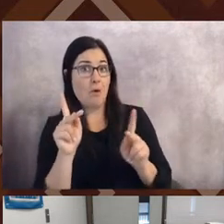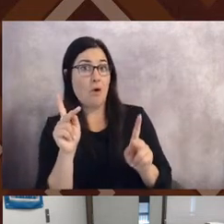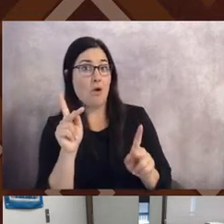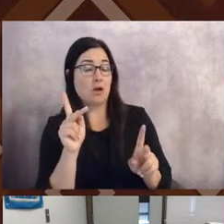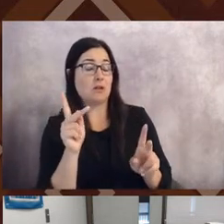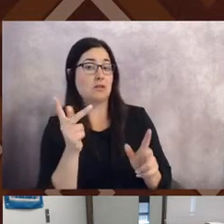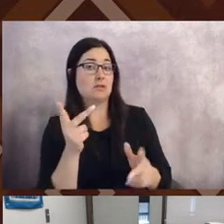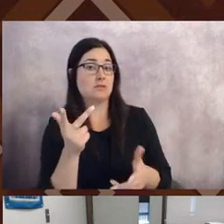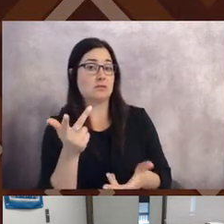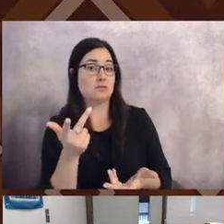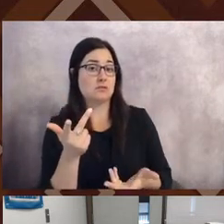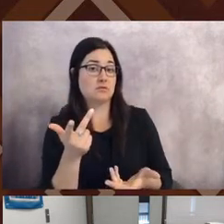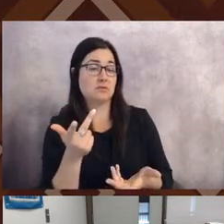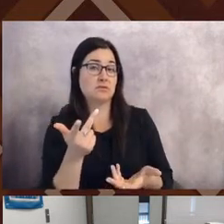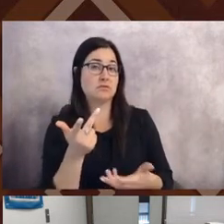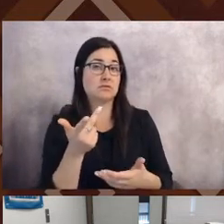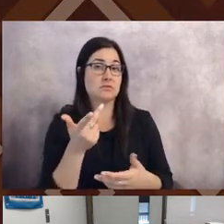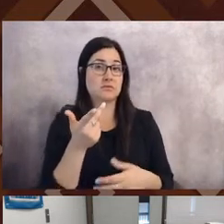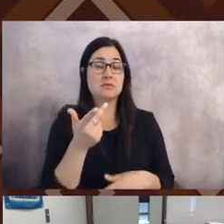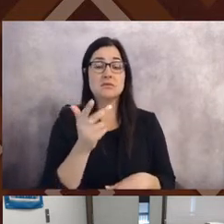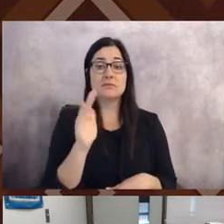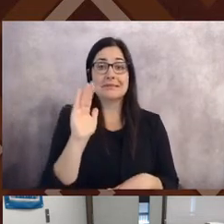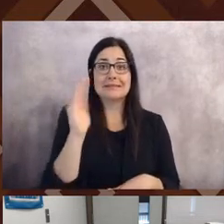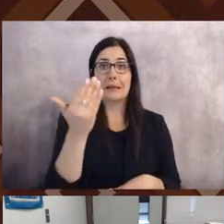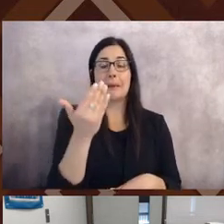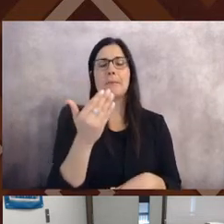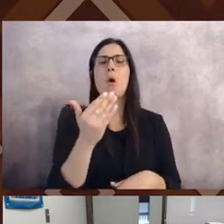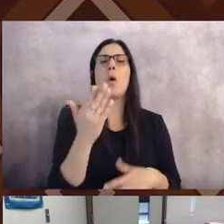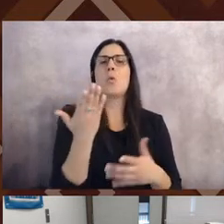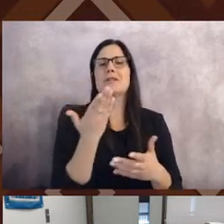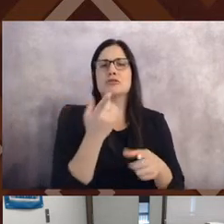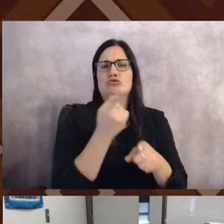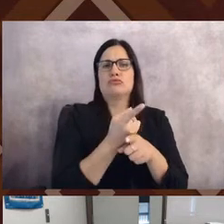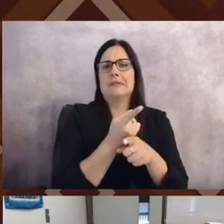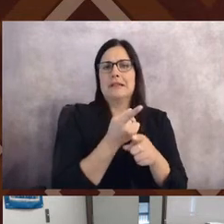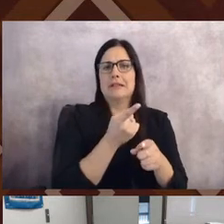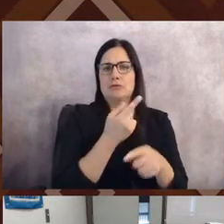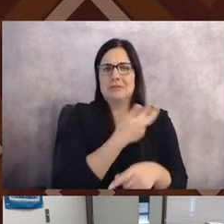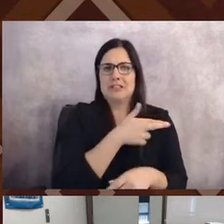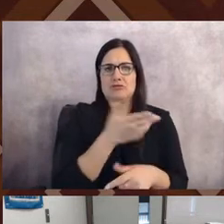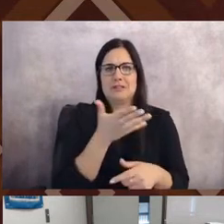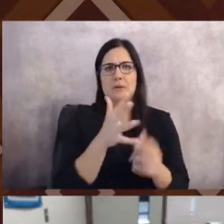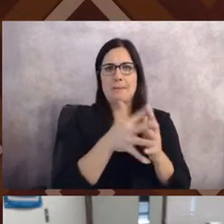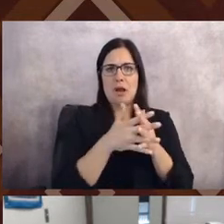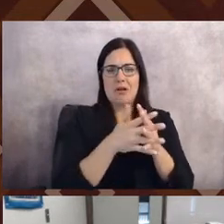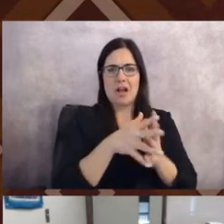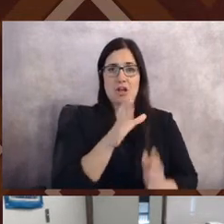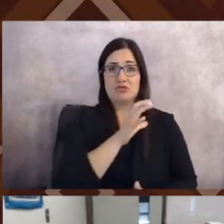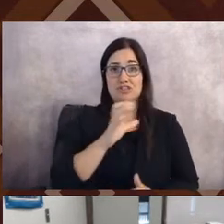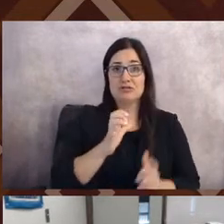The right religion in America Christianity, that's all that matters. It's a different religion.